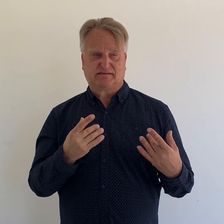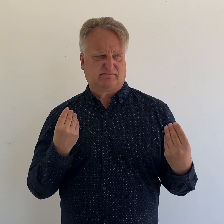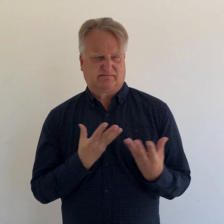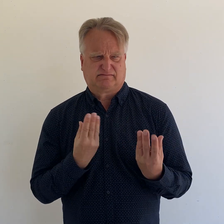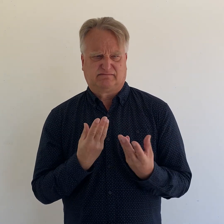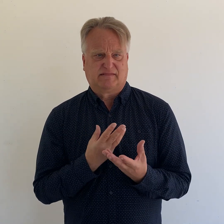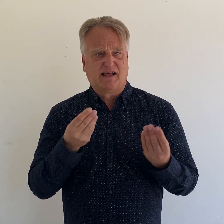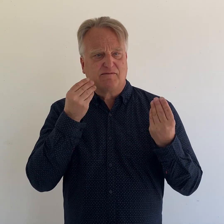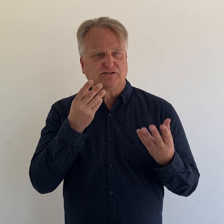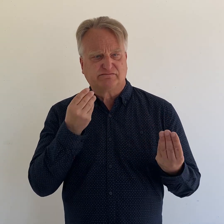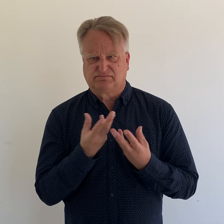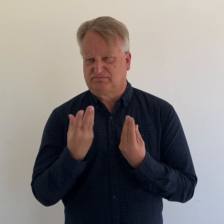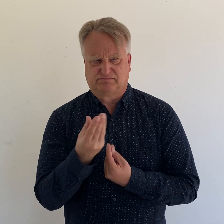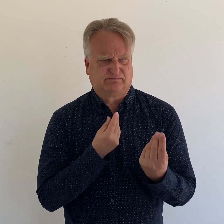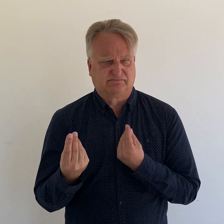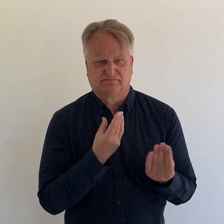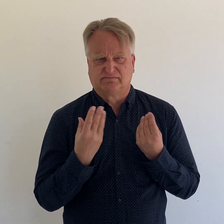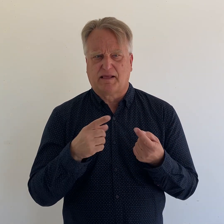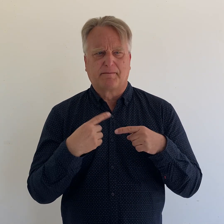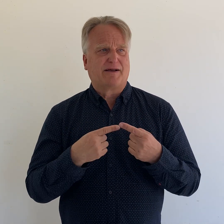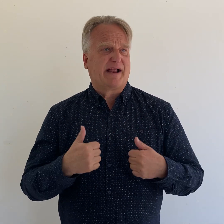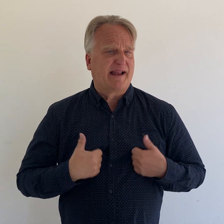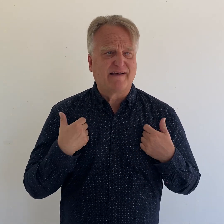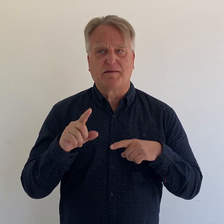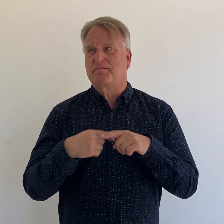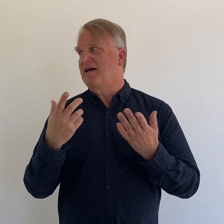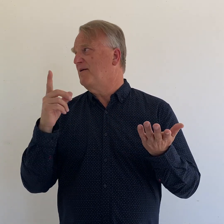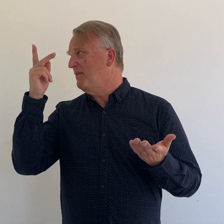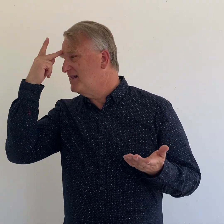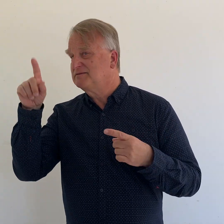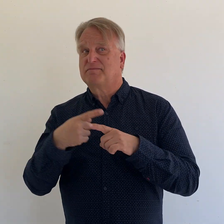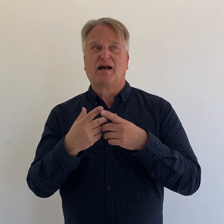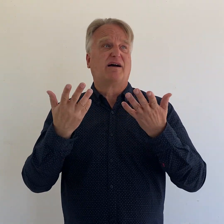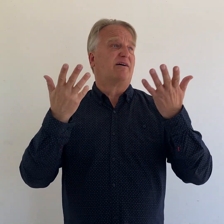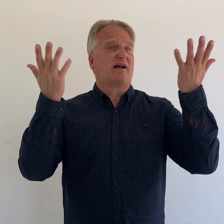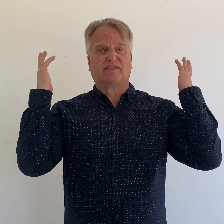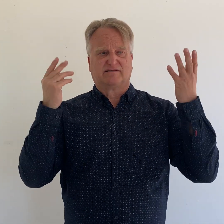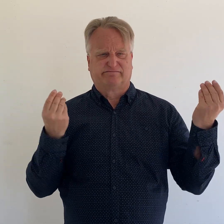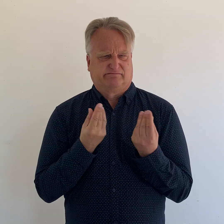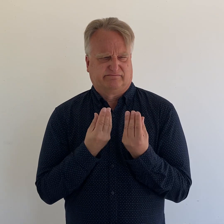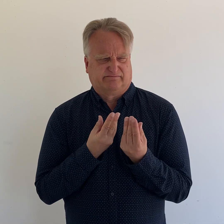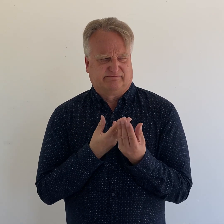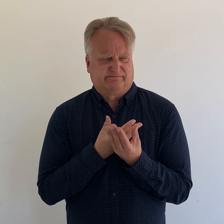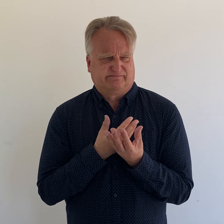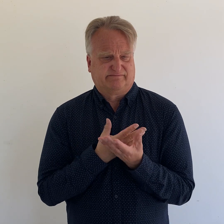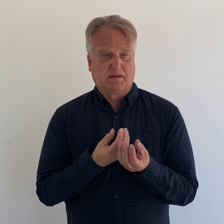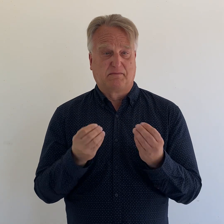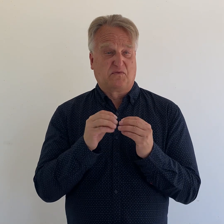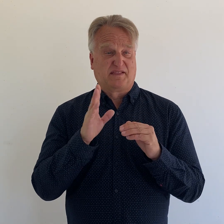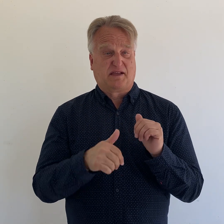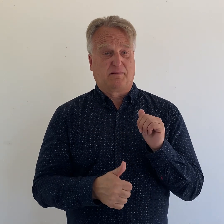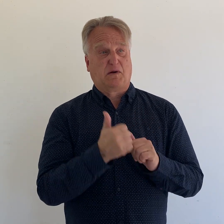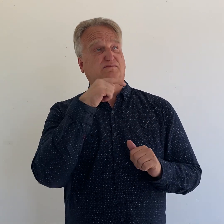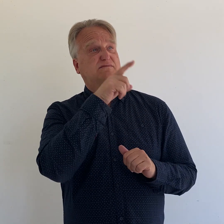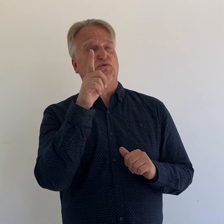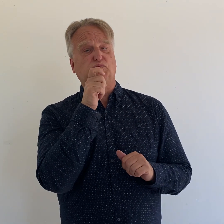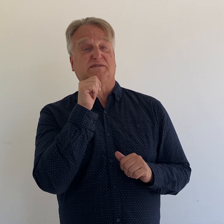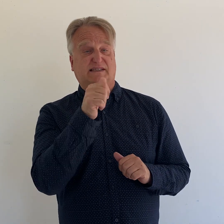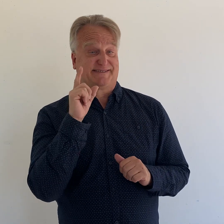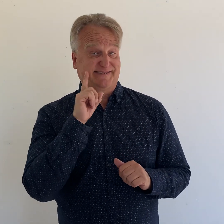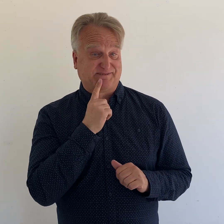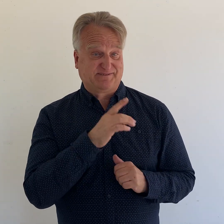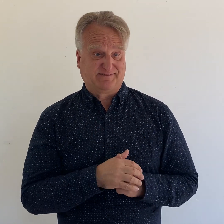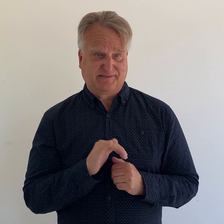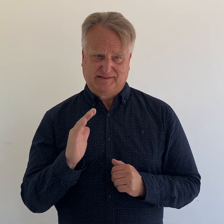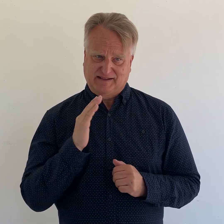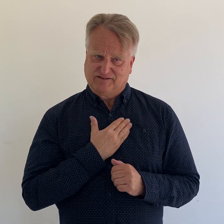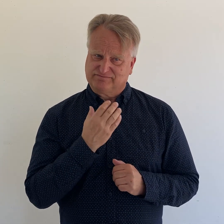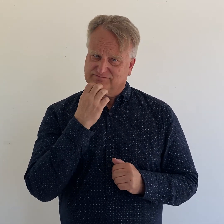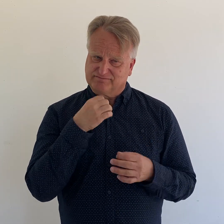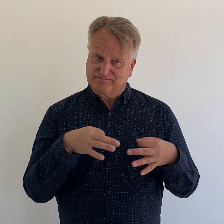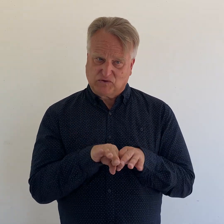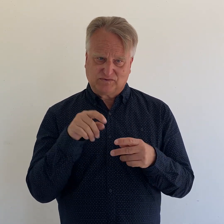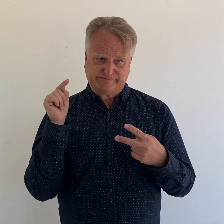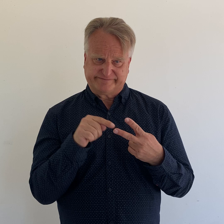The solution then is for Deaf people to keep each other informed which makes this a critical core value.